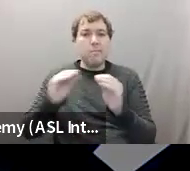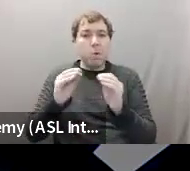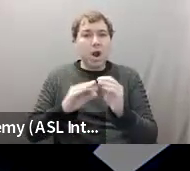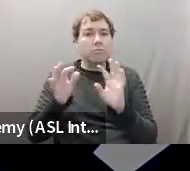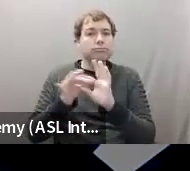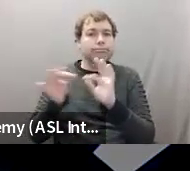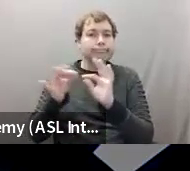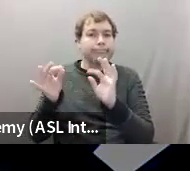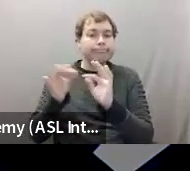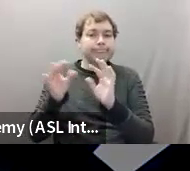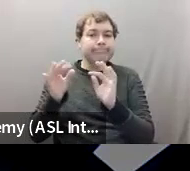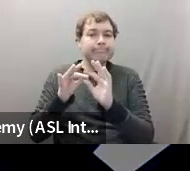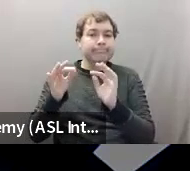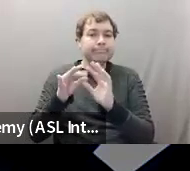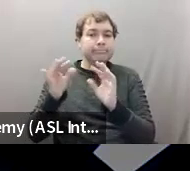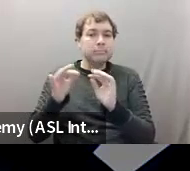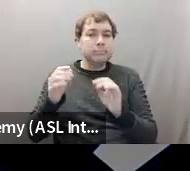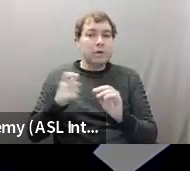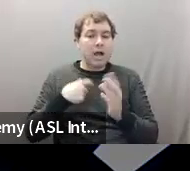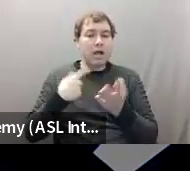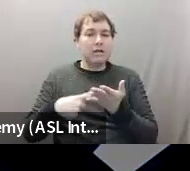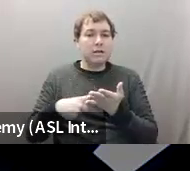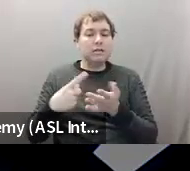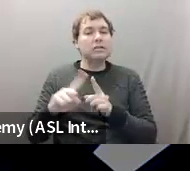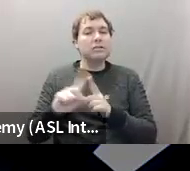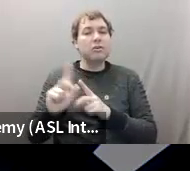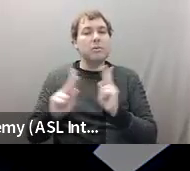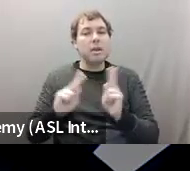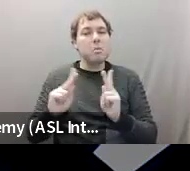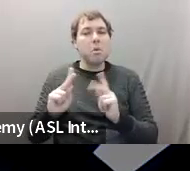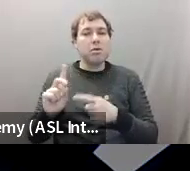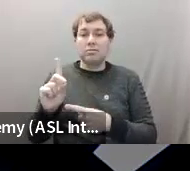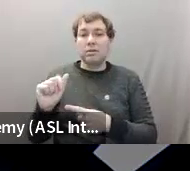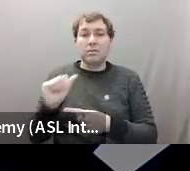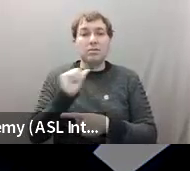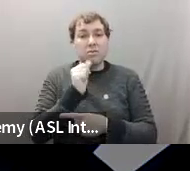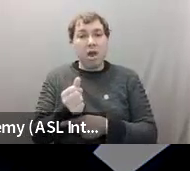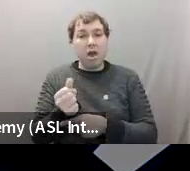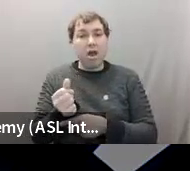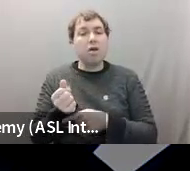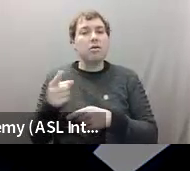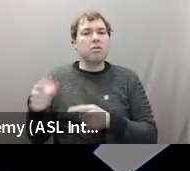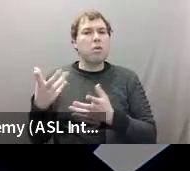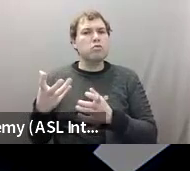james turner: I talked to james turner: different individuals, disability or not, they wanted to know more about me.